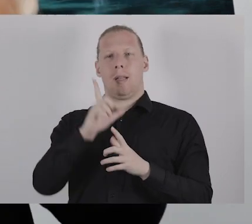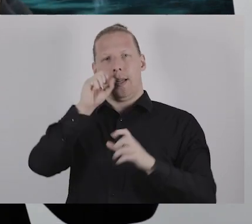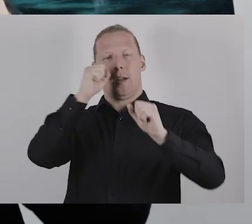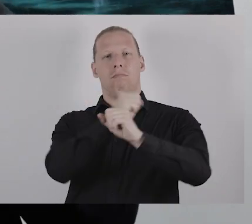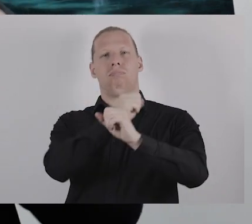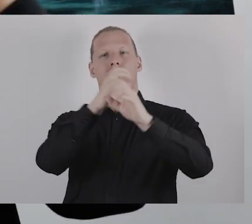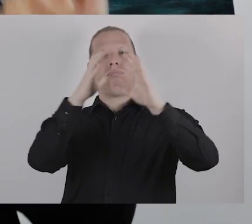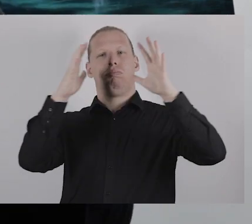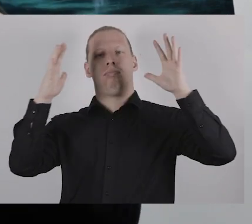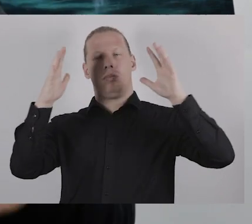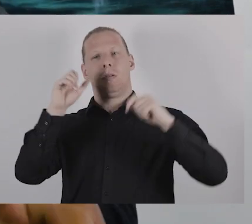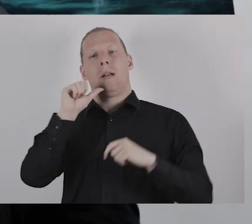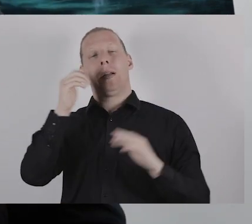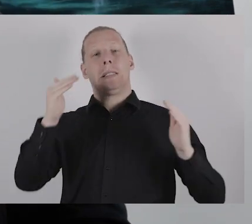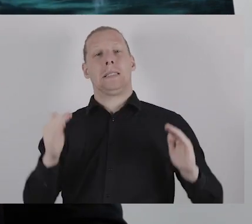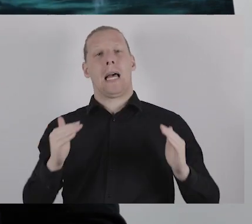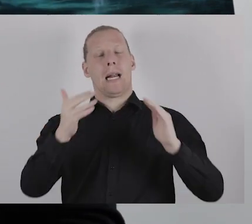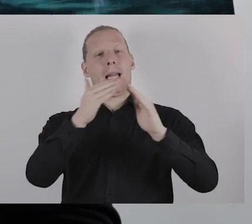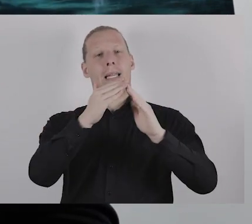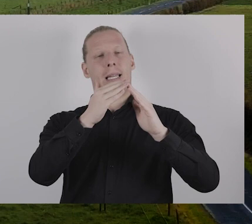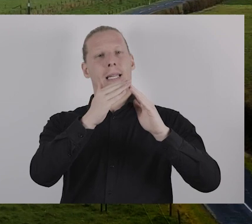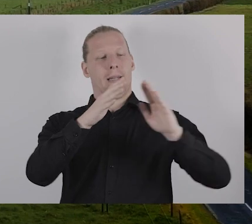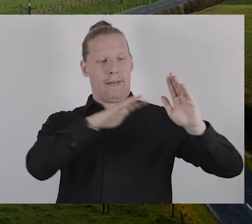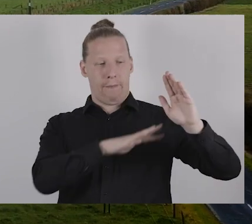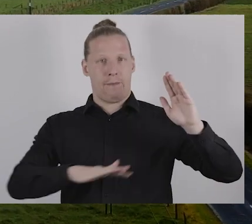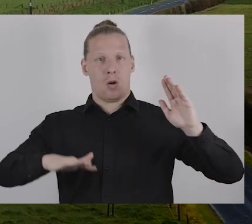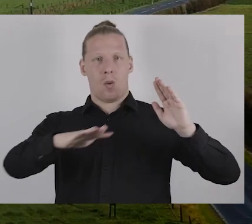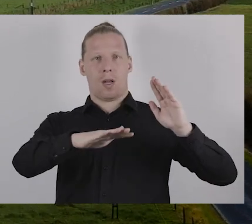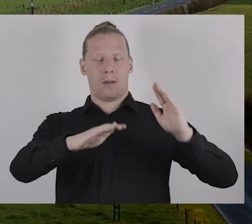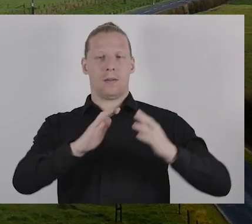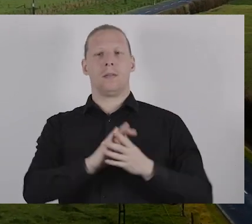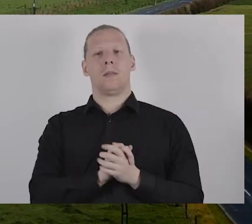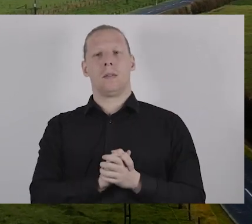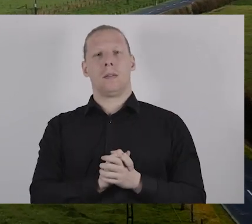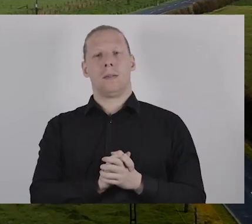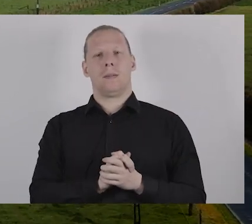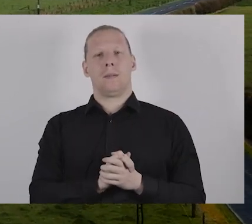and you get those essential lines and marks. The land round Taranaki...